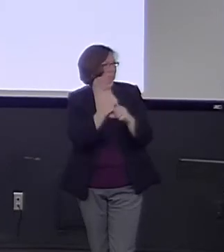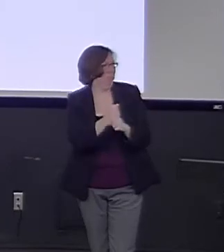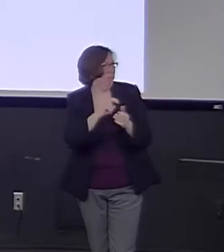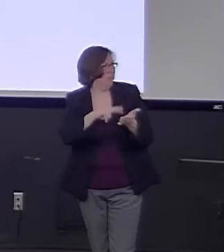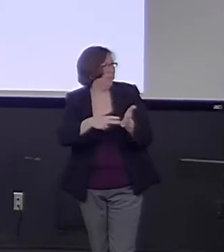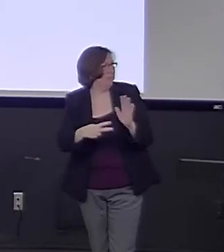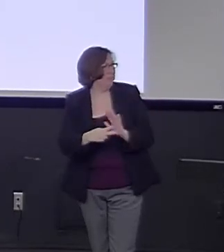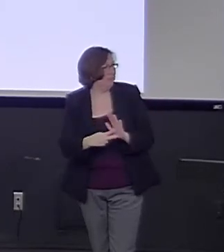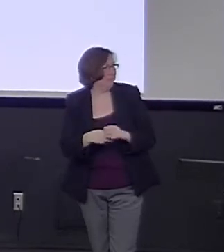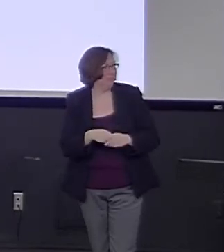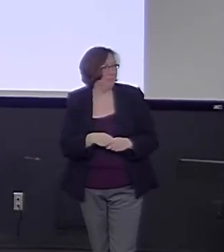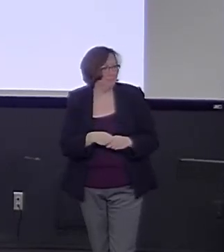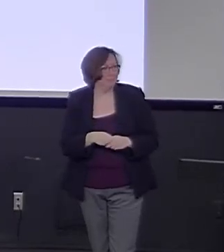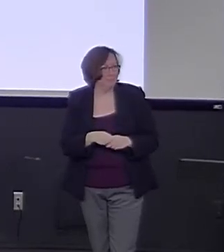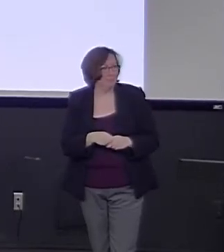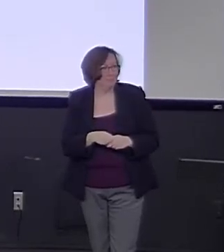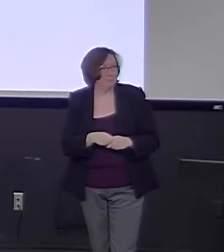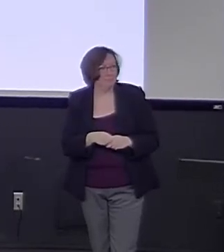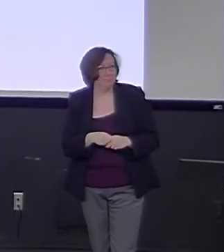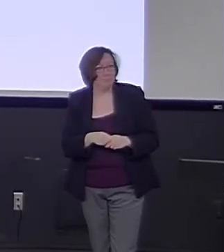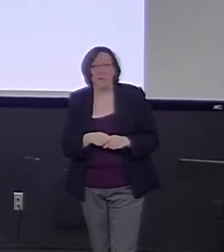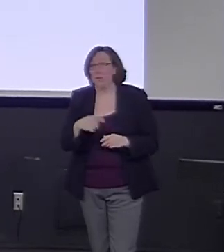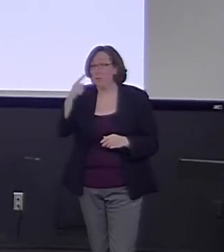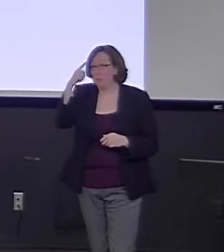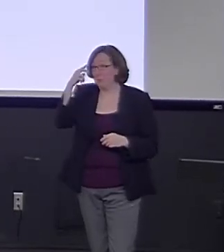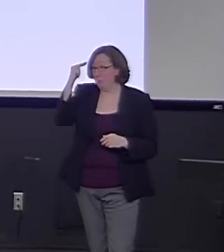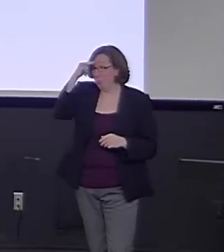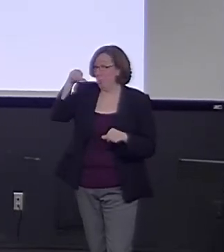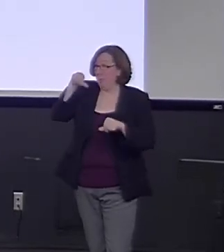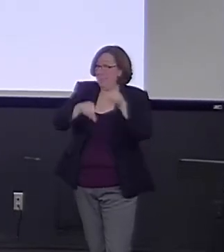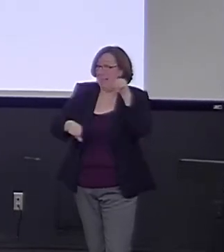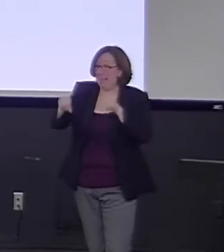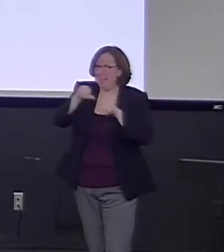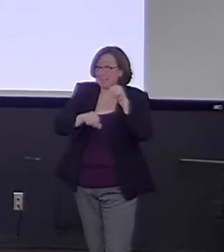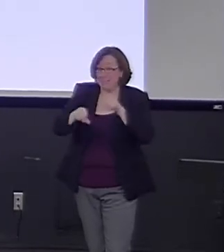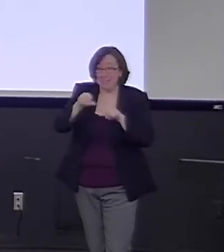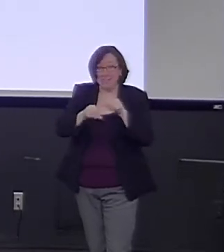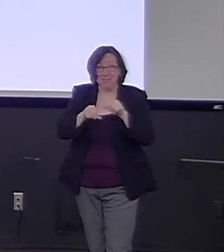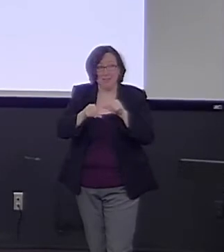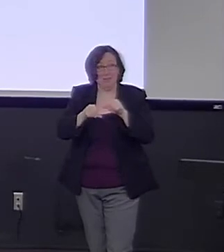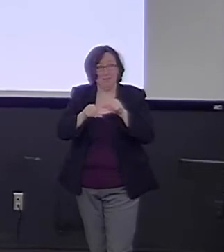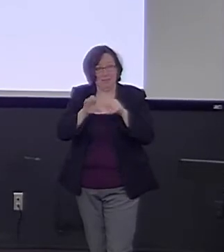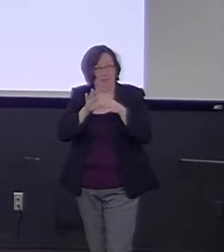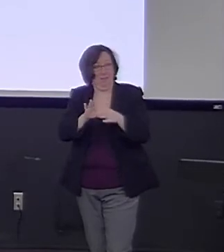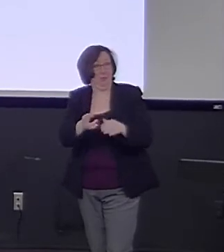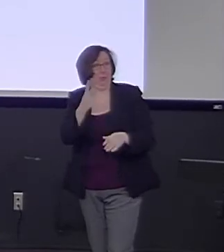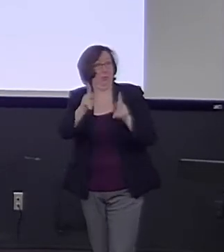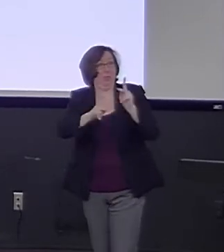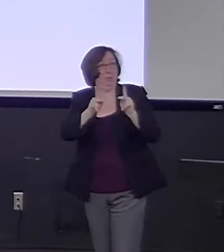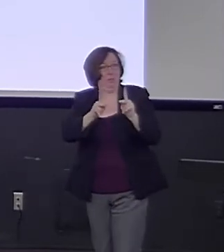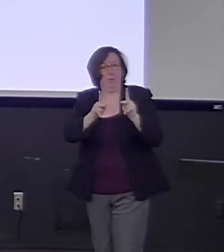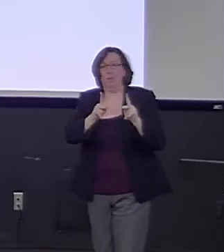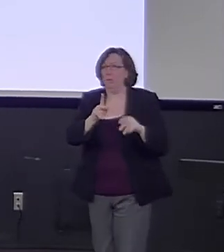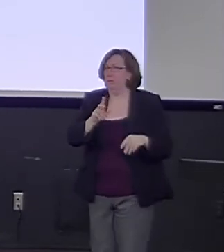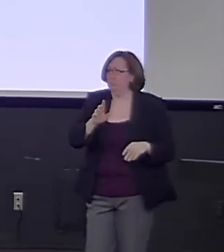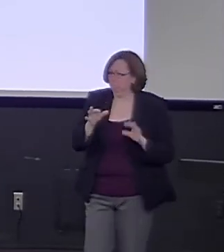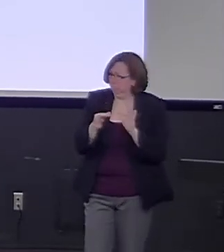There is a neuroscience of two. That is, this really is a productive area of science,